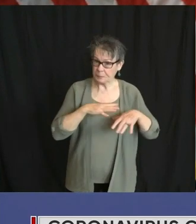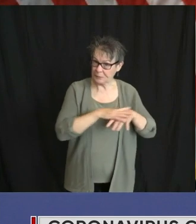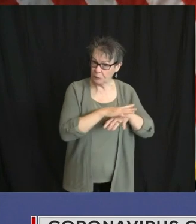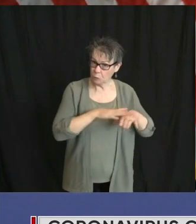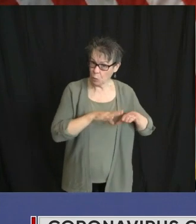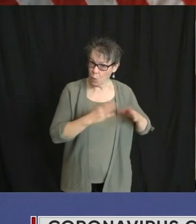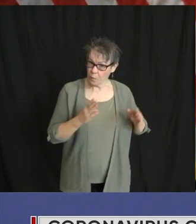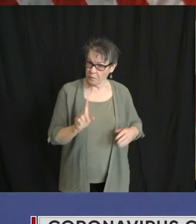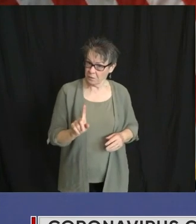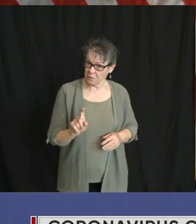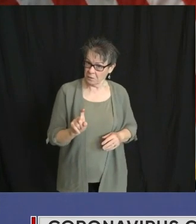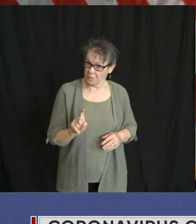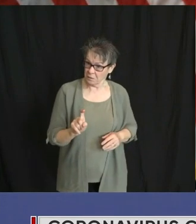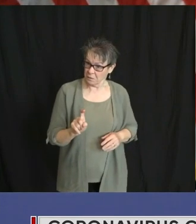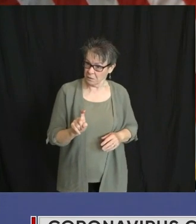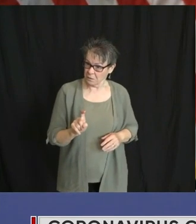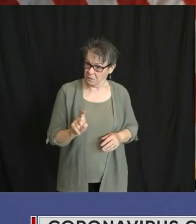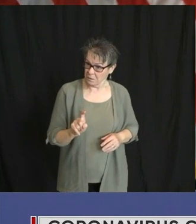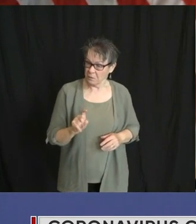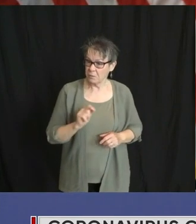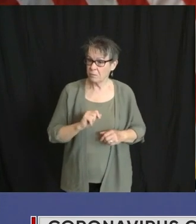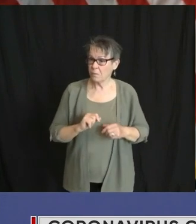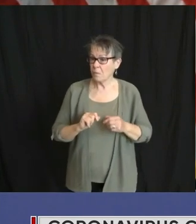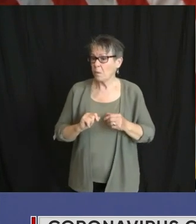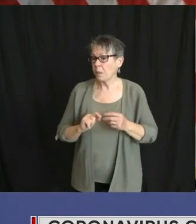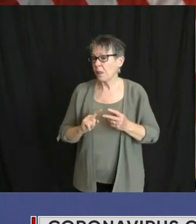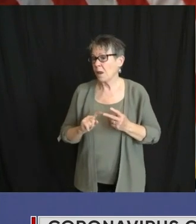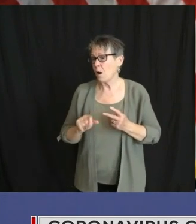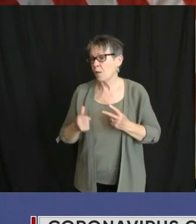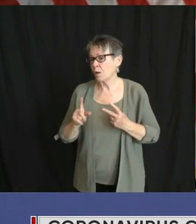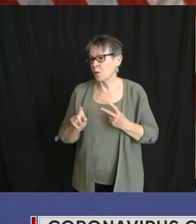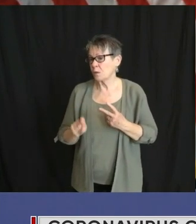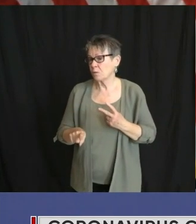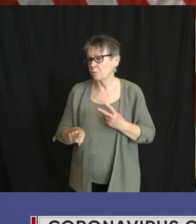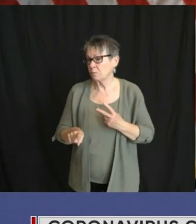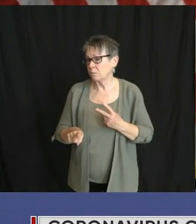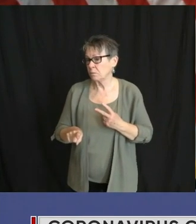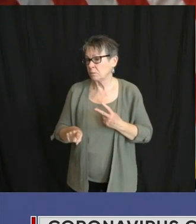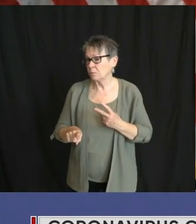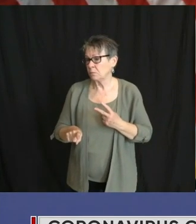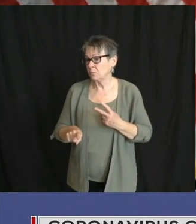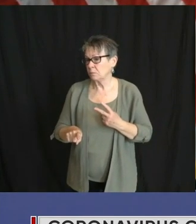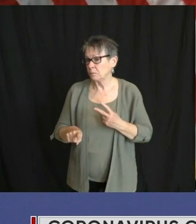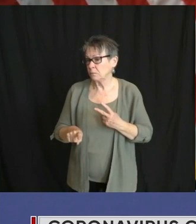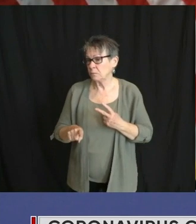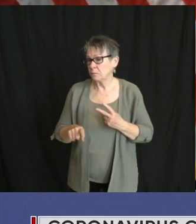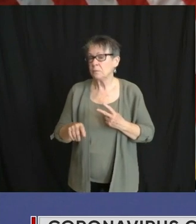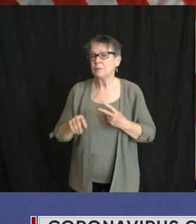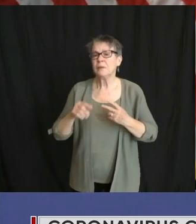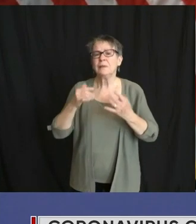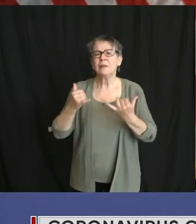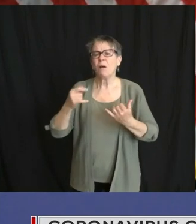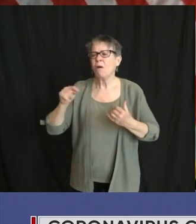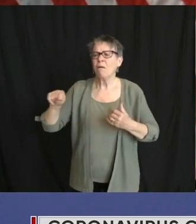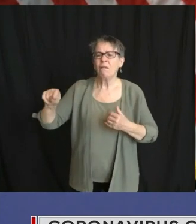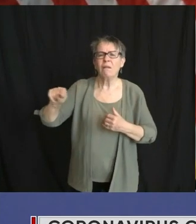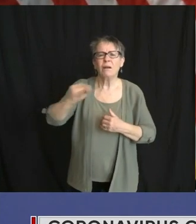IS TO BE EXPECTED WITH BEACHES IN THE NEXT COUPLE OF WEEKS OR AFTER MEMORIAL DAY?